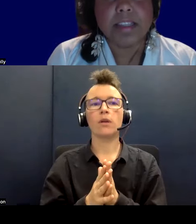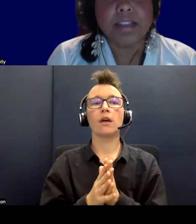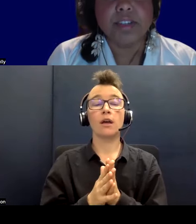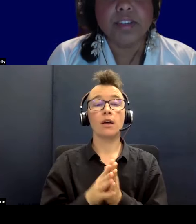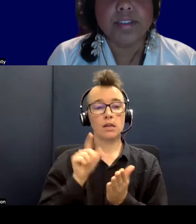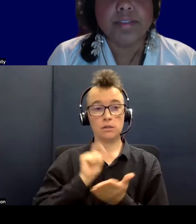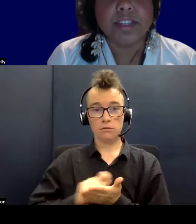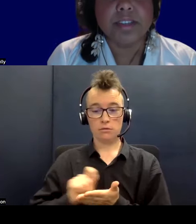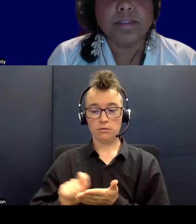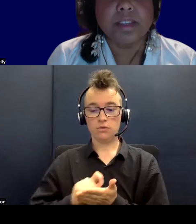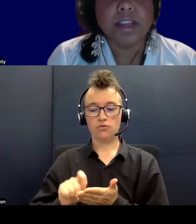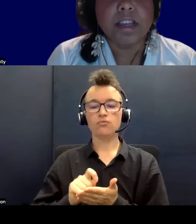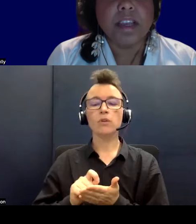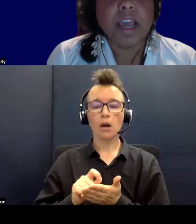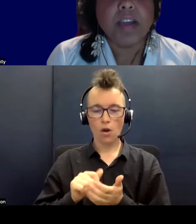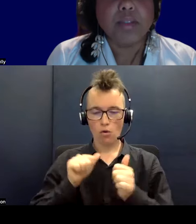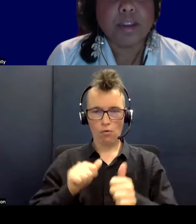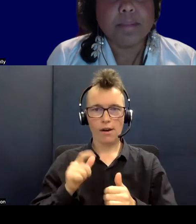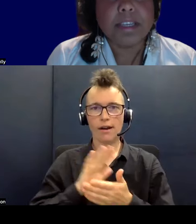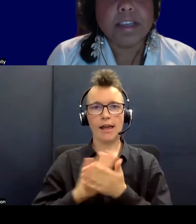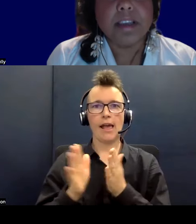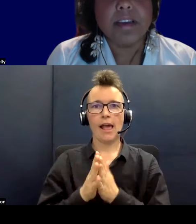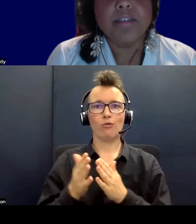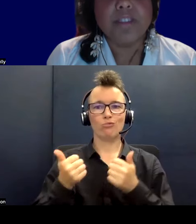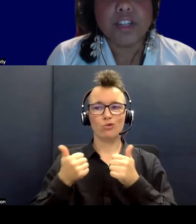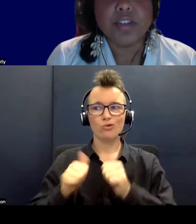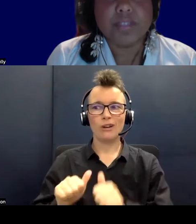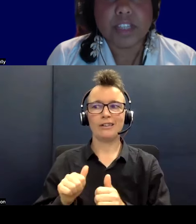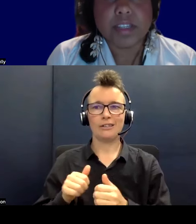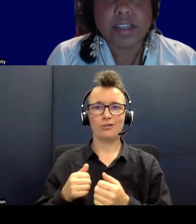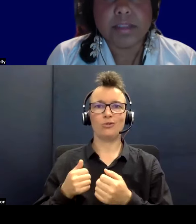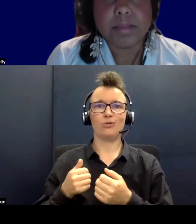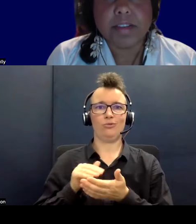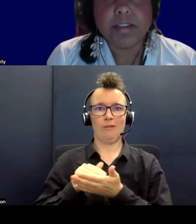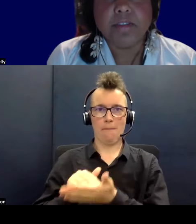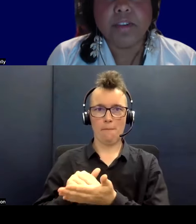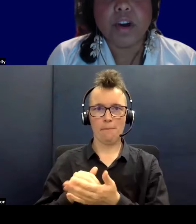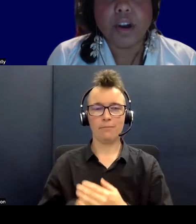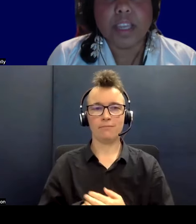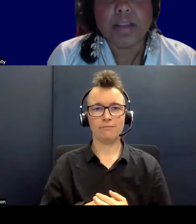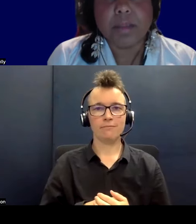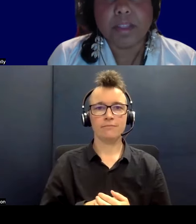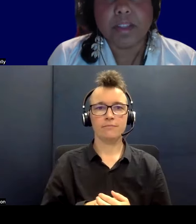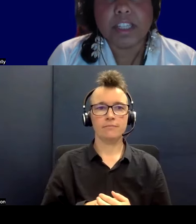the reduced vision. An orthoptic functional vision assessment for an ocular pathology